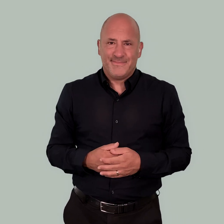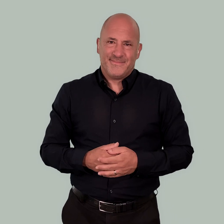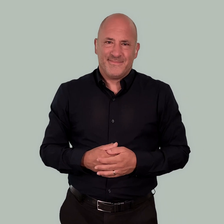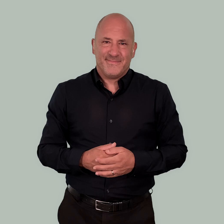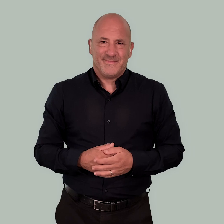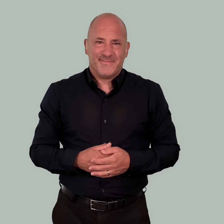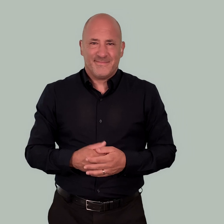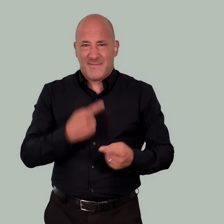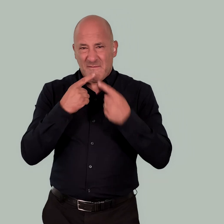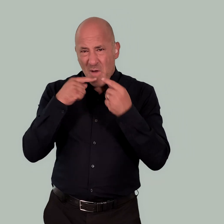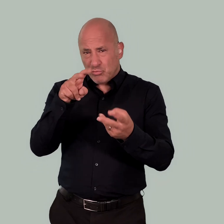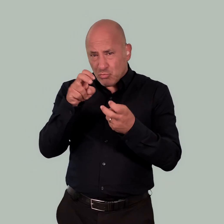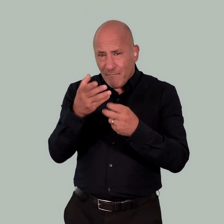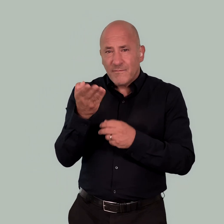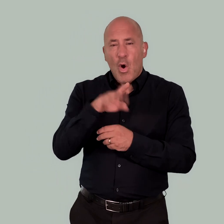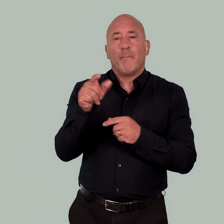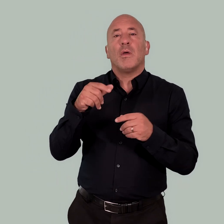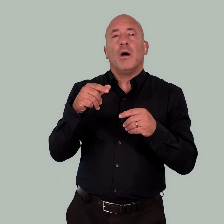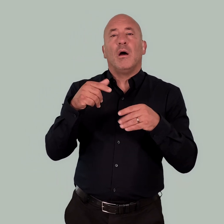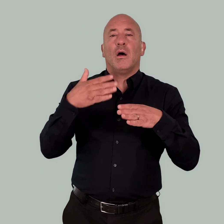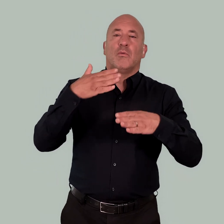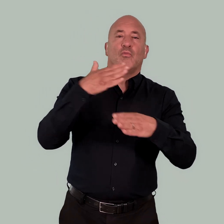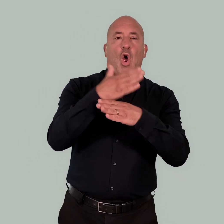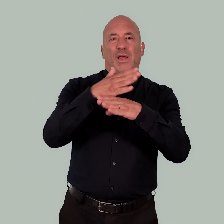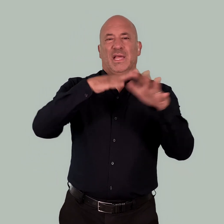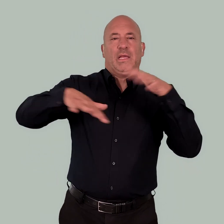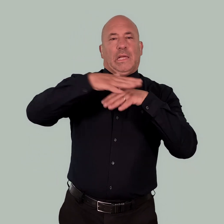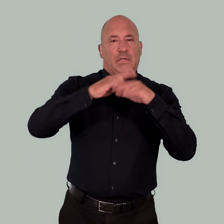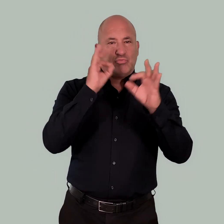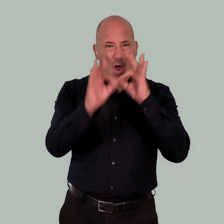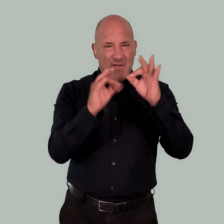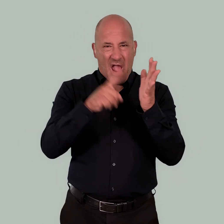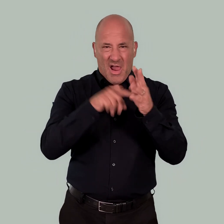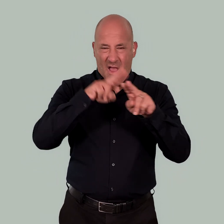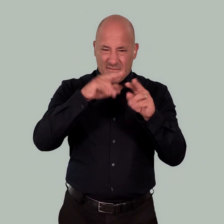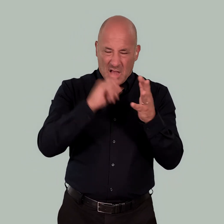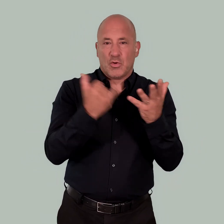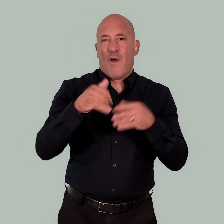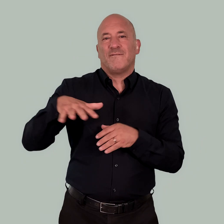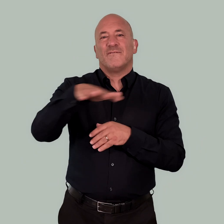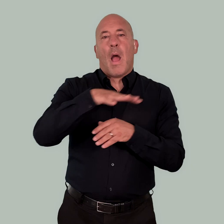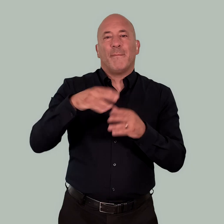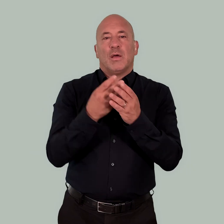2.6 Measures taken from the Labour Force Survey (LFS)